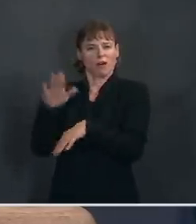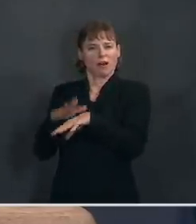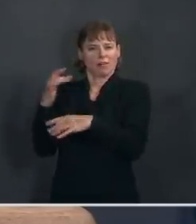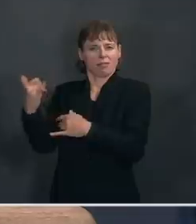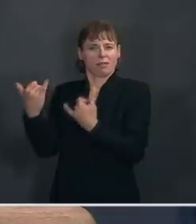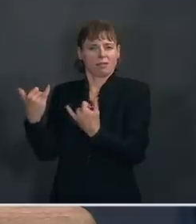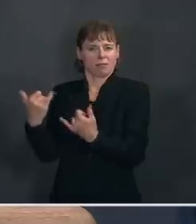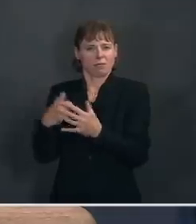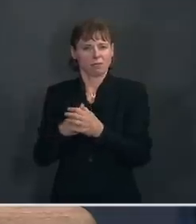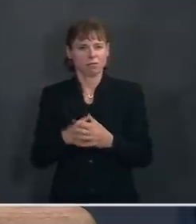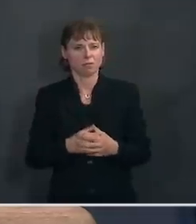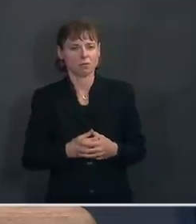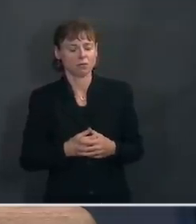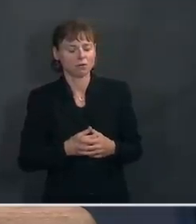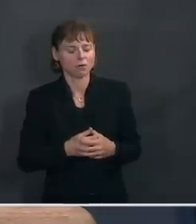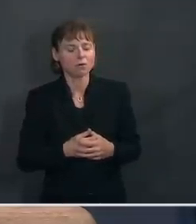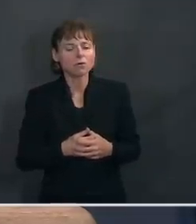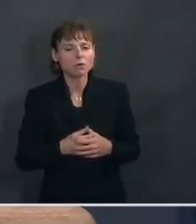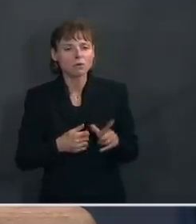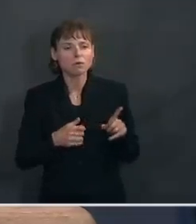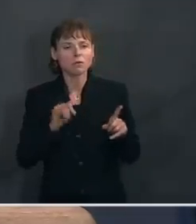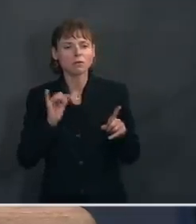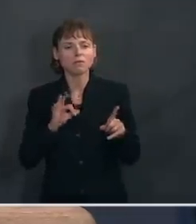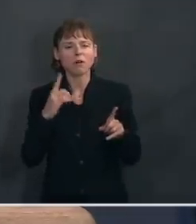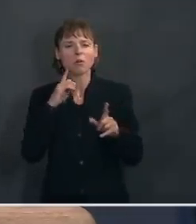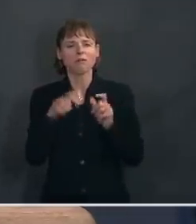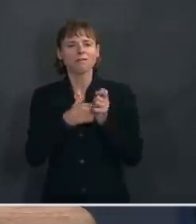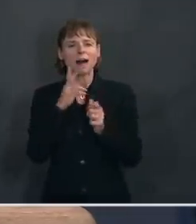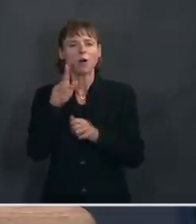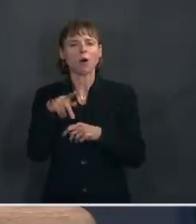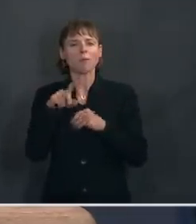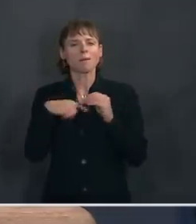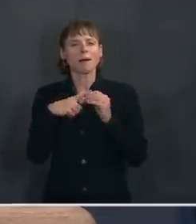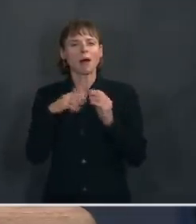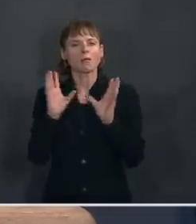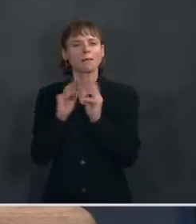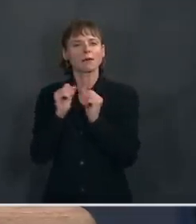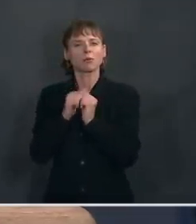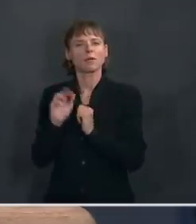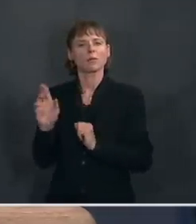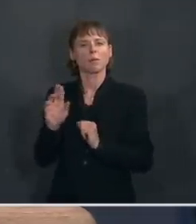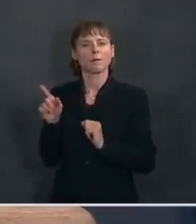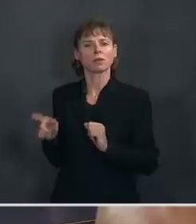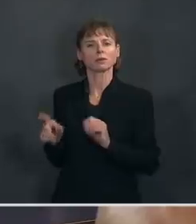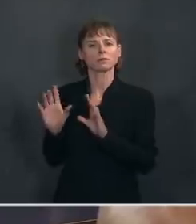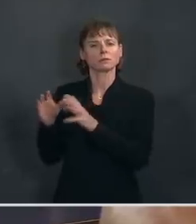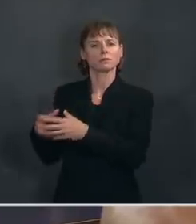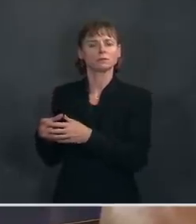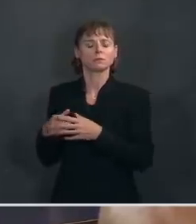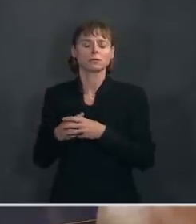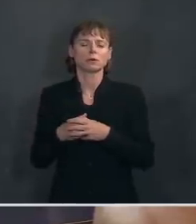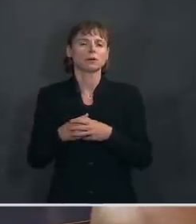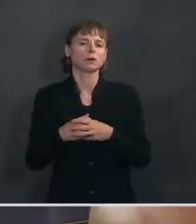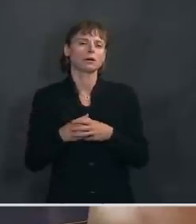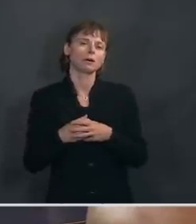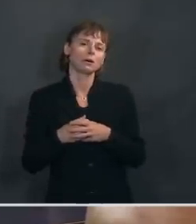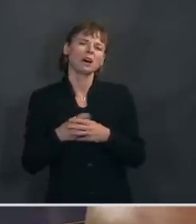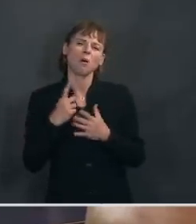Go ahead. The Press: If I can ask one follow up on the meeting with the Republicans and then follow up on the Burma question as well, what is the timeline of the President's urgency